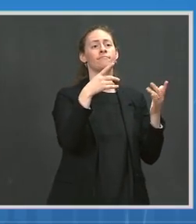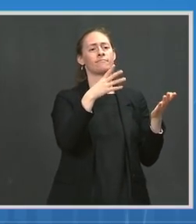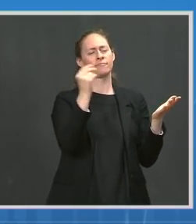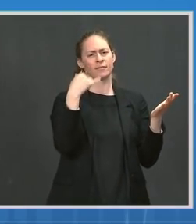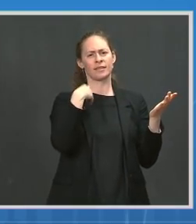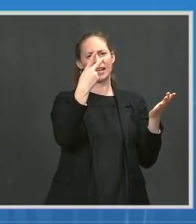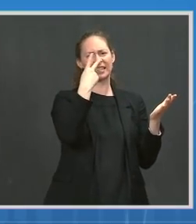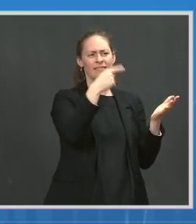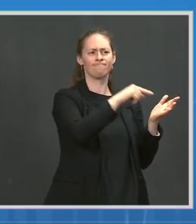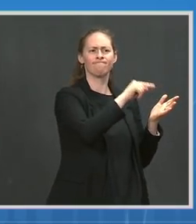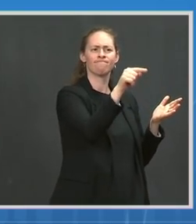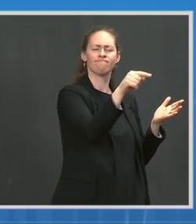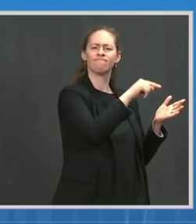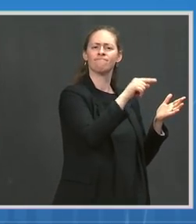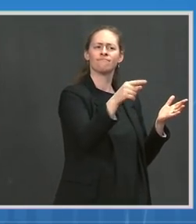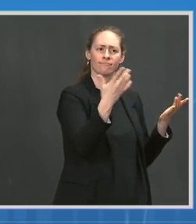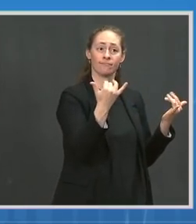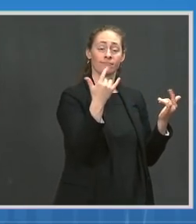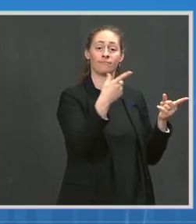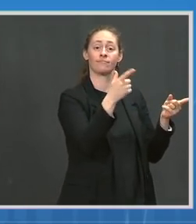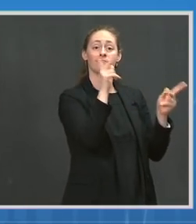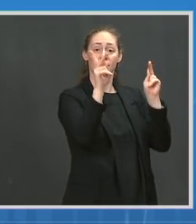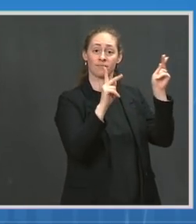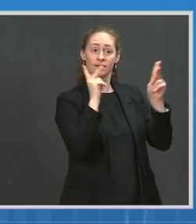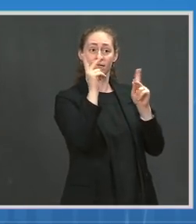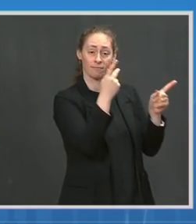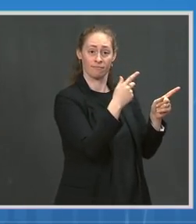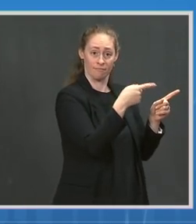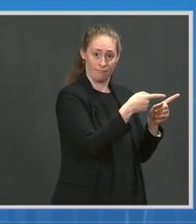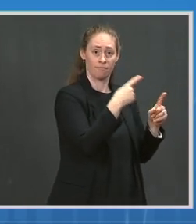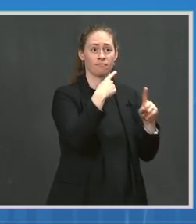between vaccination and the number of cases.